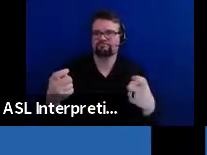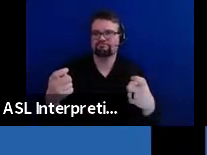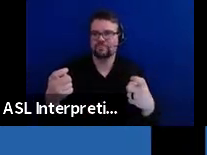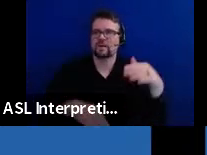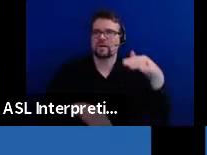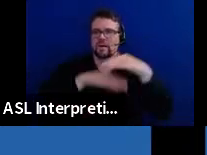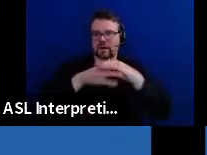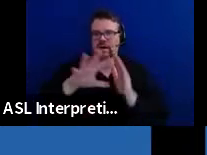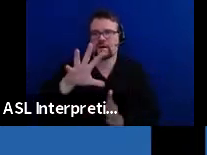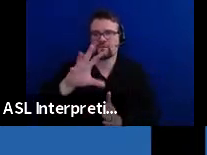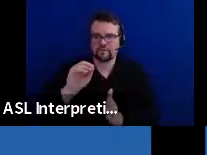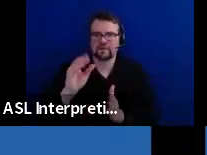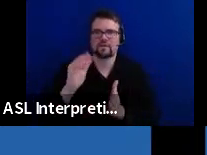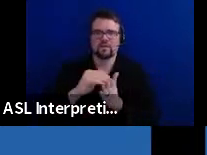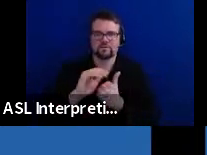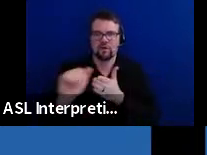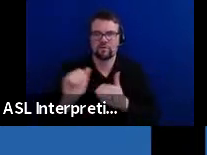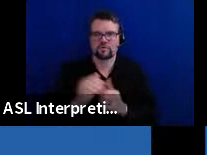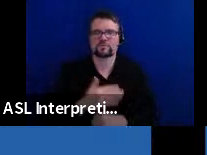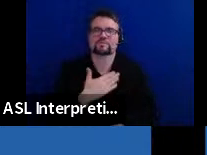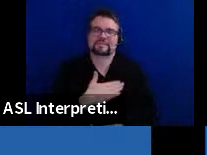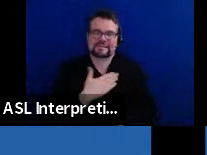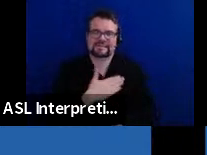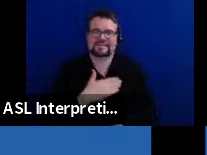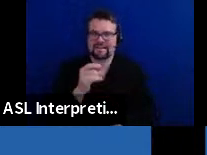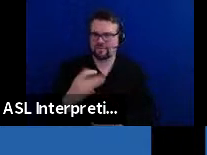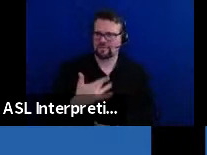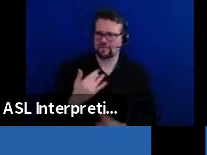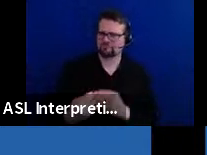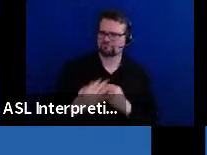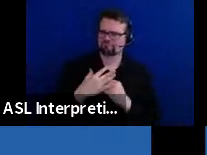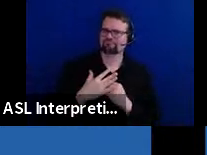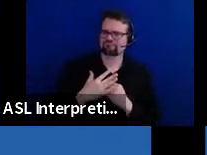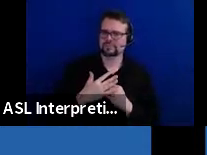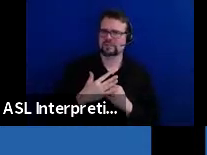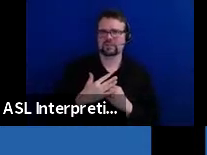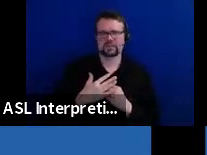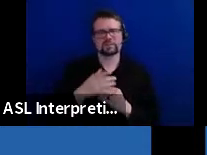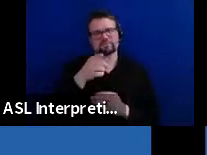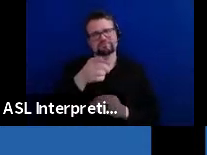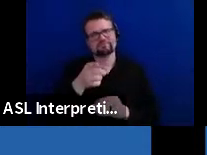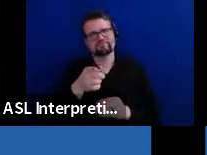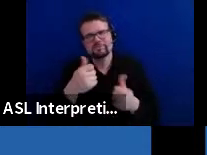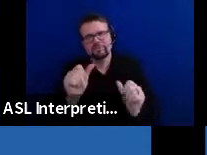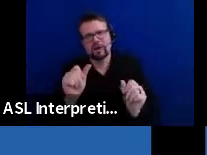GIVING THE GIFT OF ACCESS AND SHARING THIS OPPORTUNITY TO DOUBLE YOUR IMPACT WITH YOUR FRIENDS AND FAMILY.